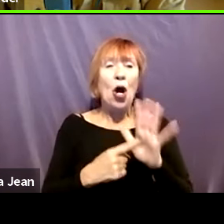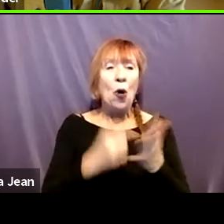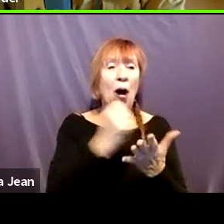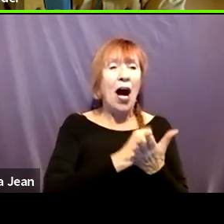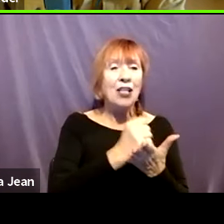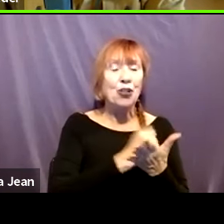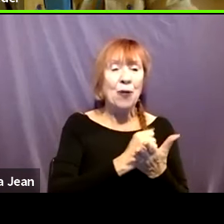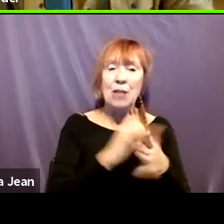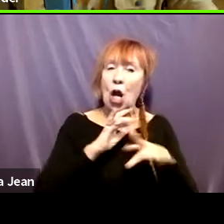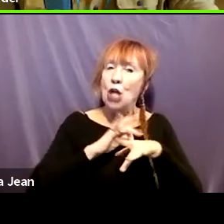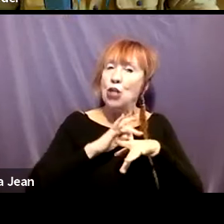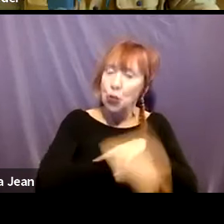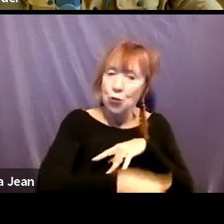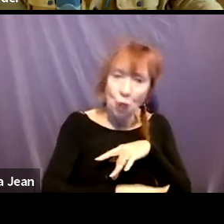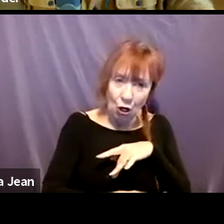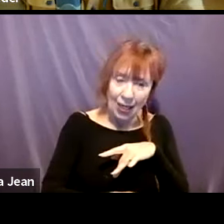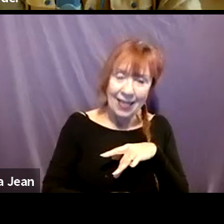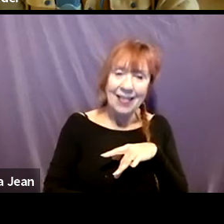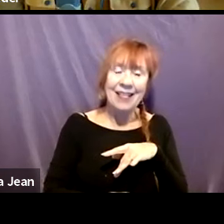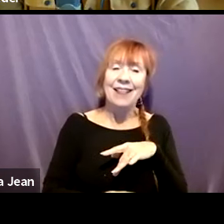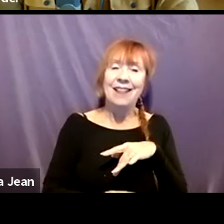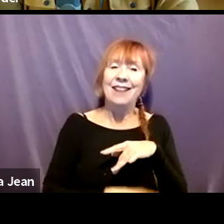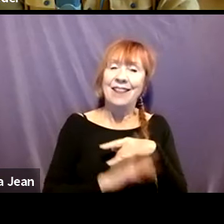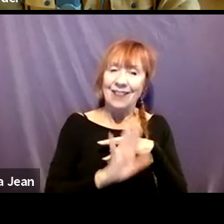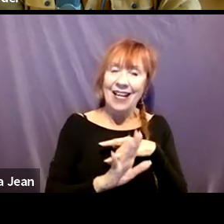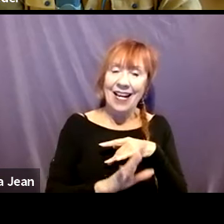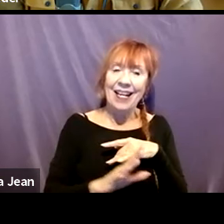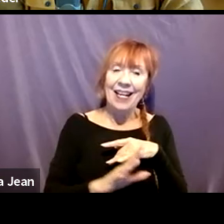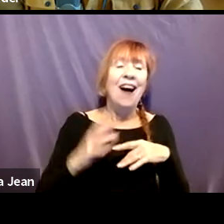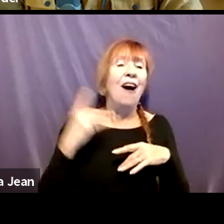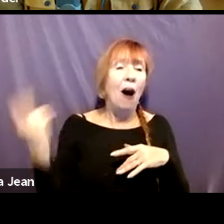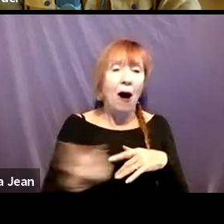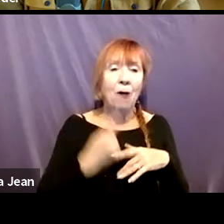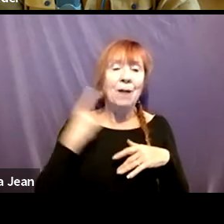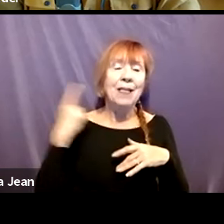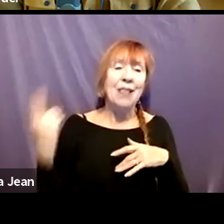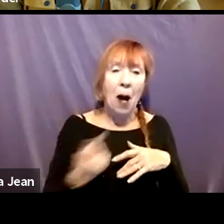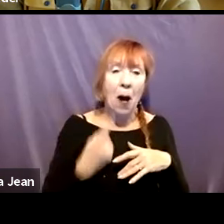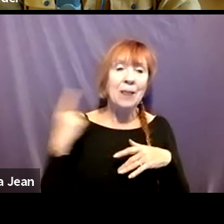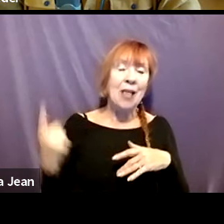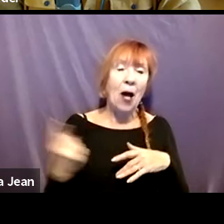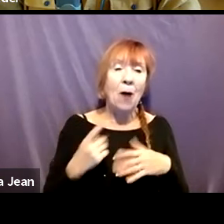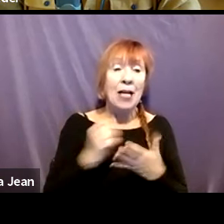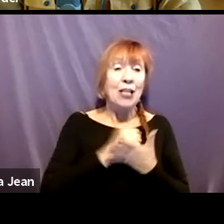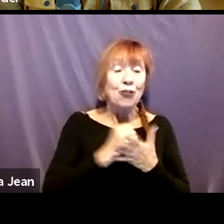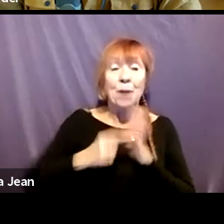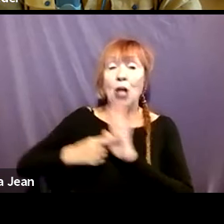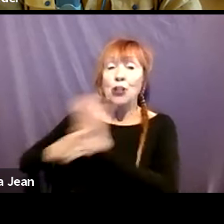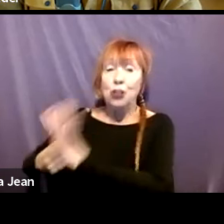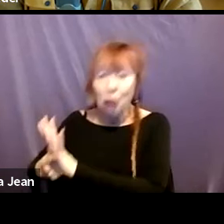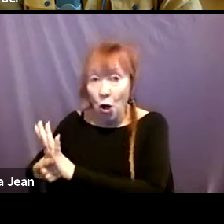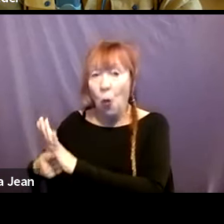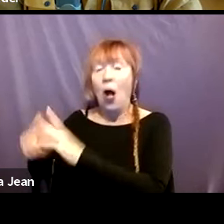always have your friends, your colleagues, your mentor, your agent, your manager read the script.